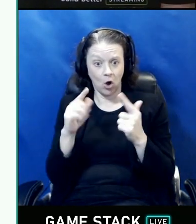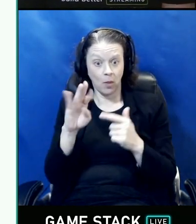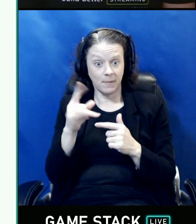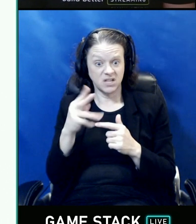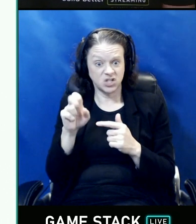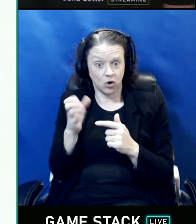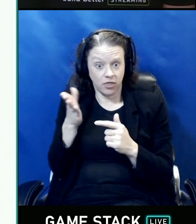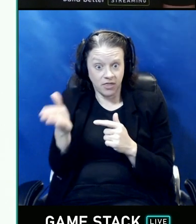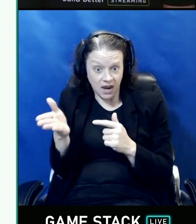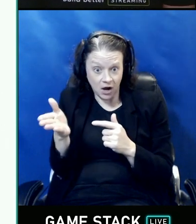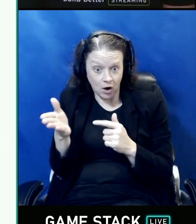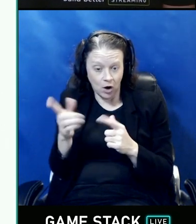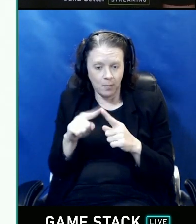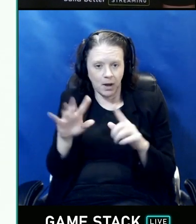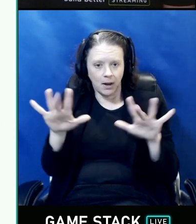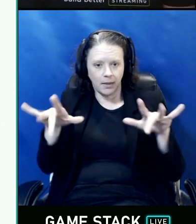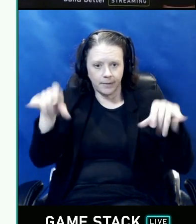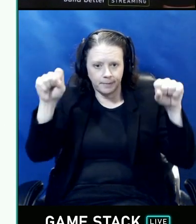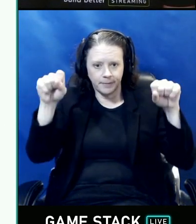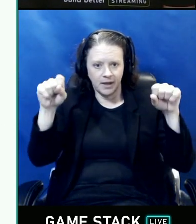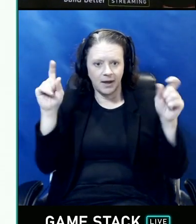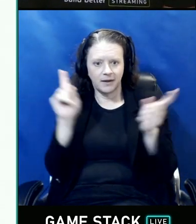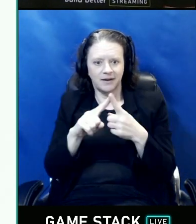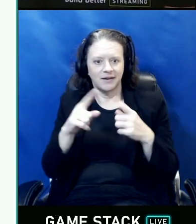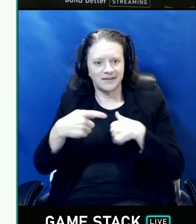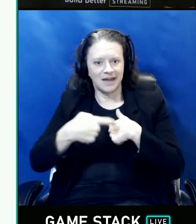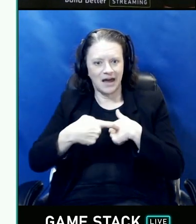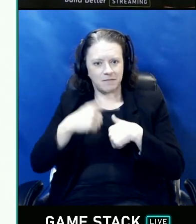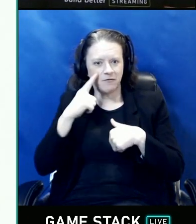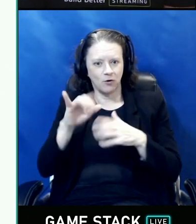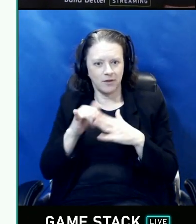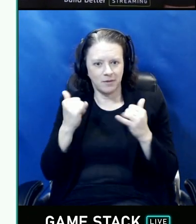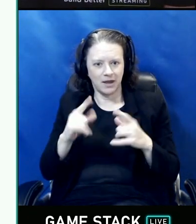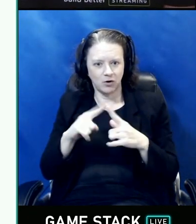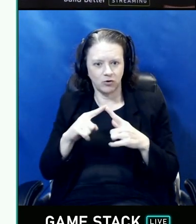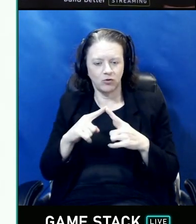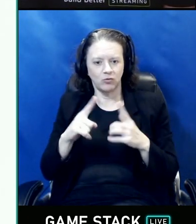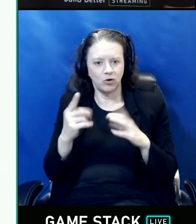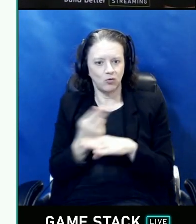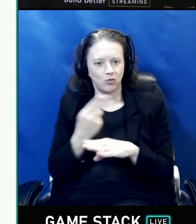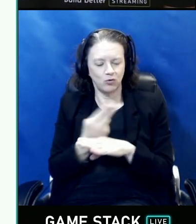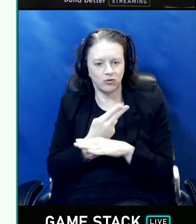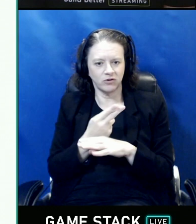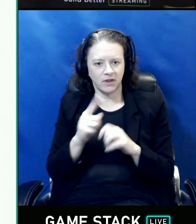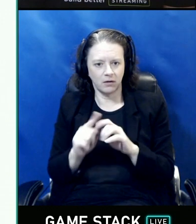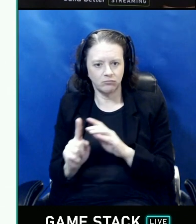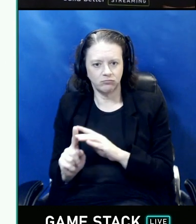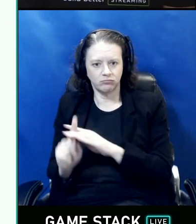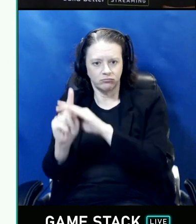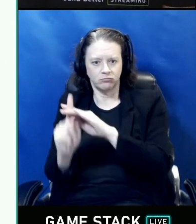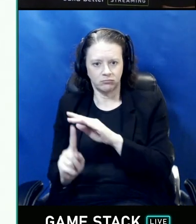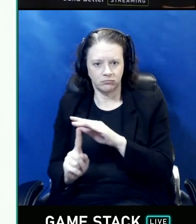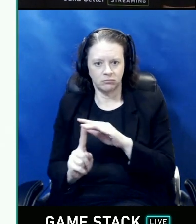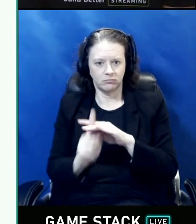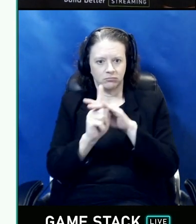but they're made invisible until it's time for the player to interact with them, at which point the game can just make the button visible again.